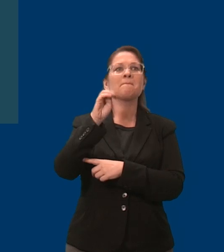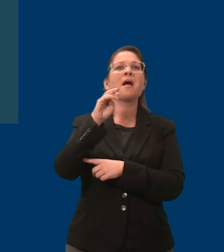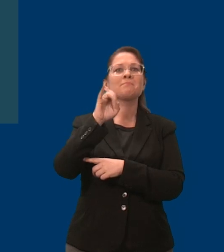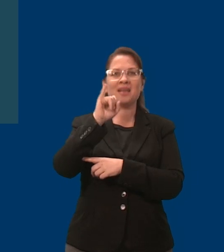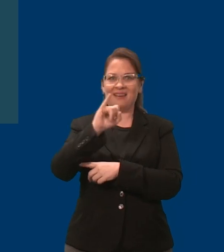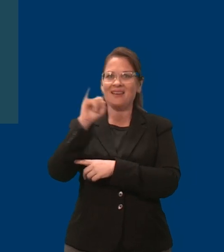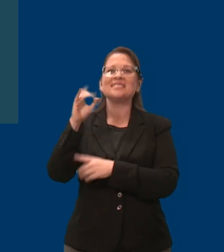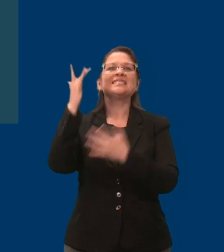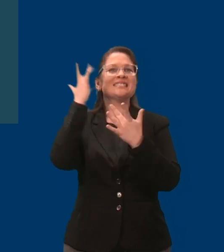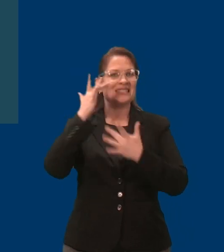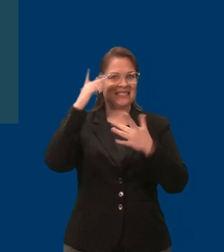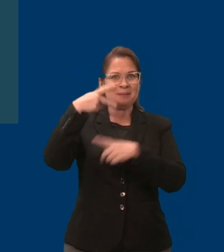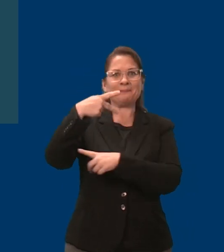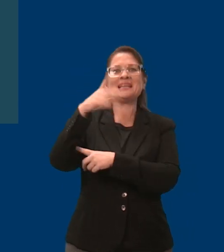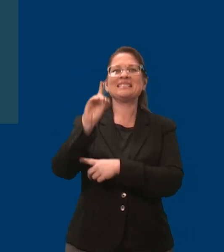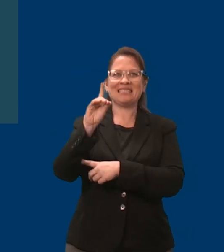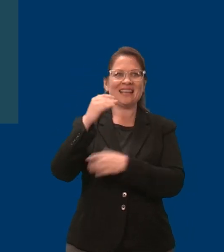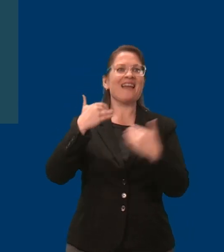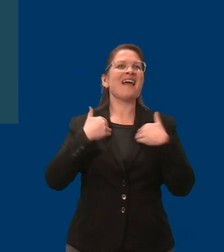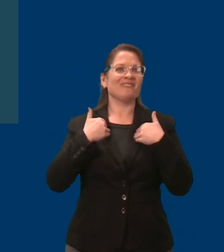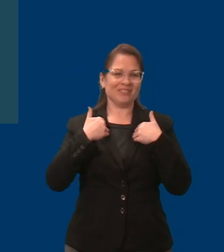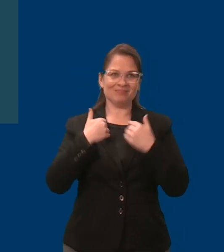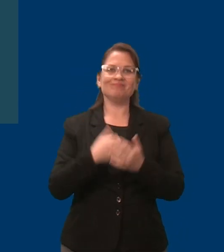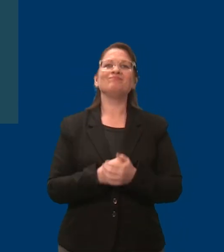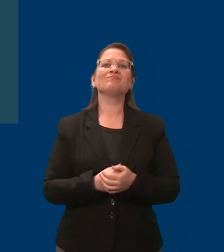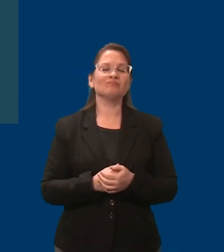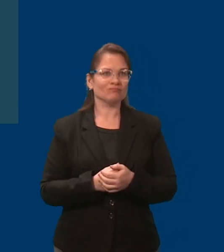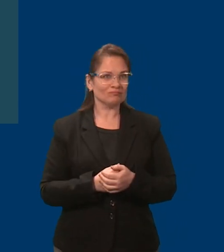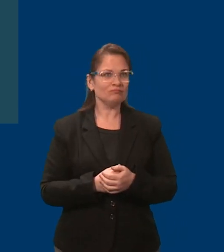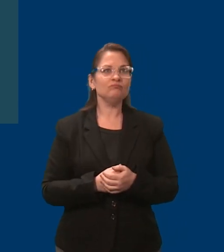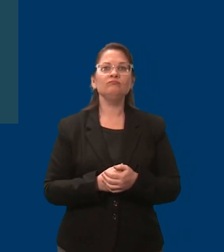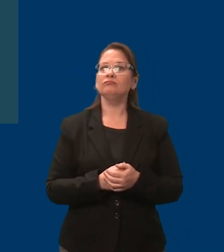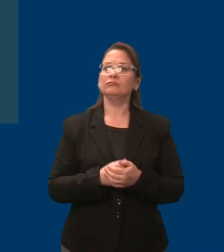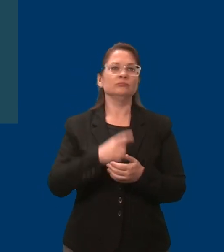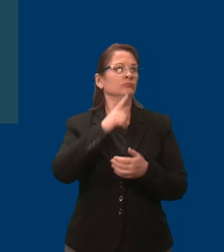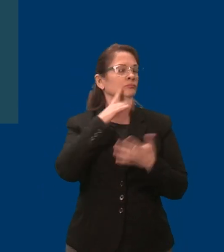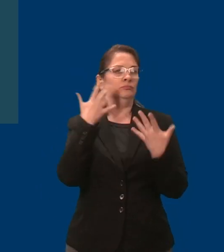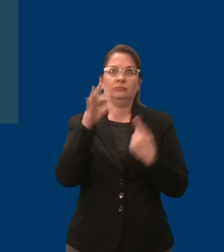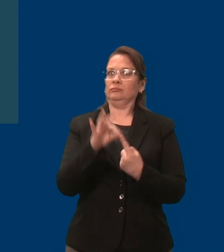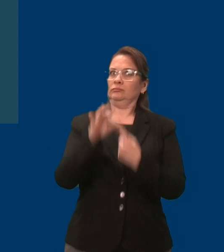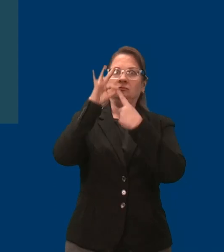This treatment is enzyme replacement therapy, where Leo receives a weekly six-hour infusion.